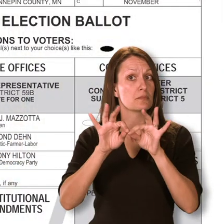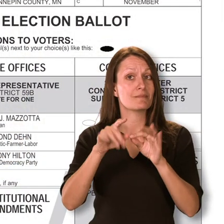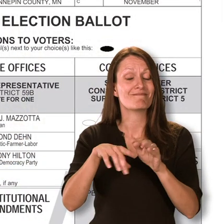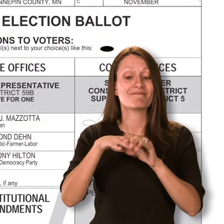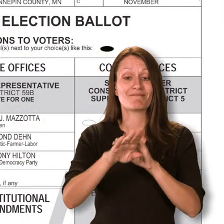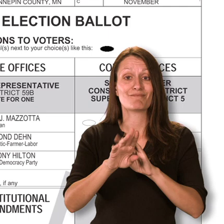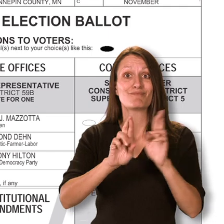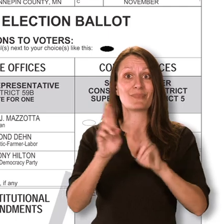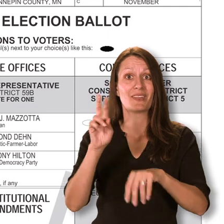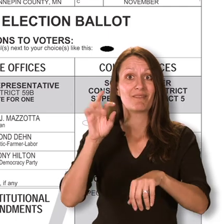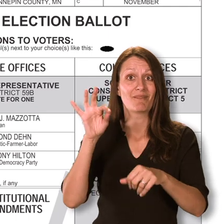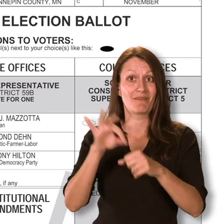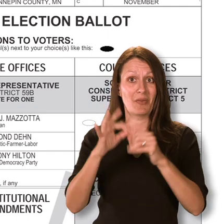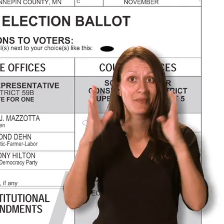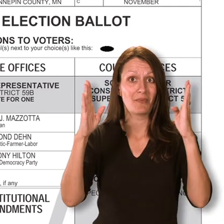Always read the instructions carefully